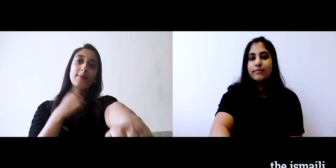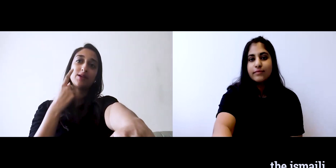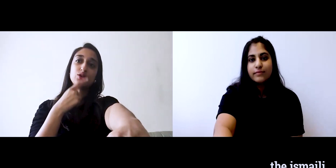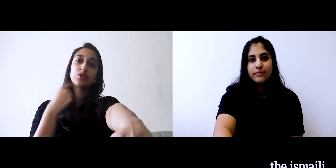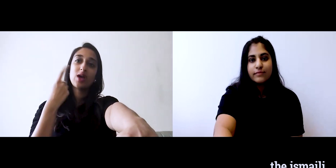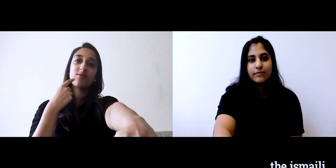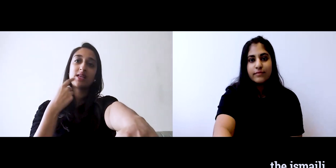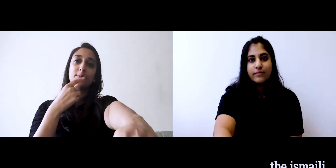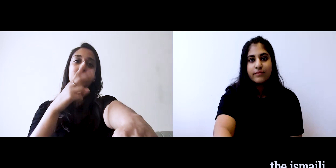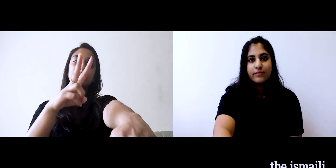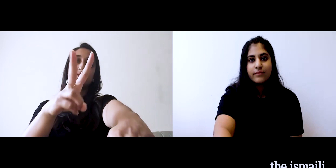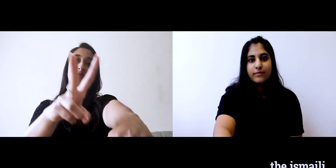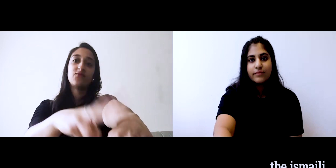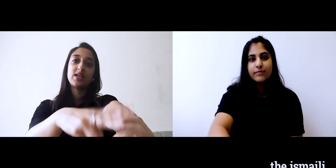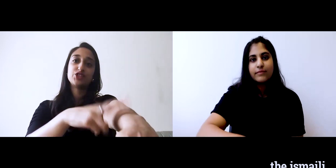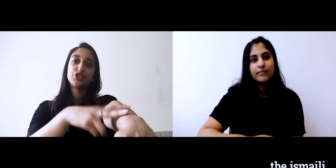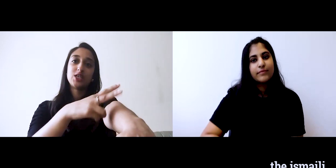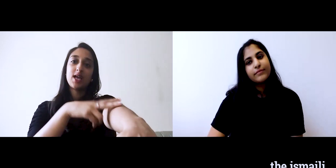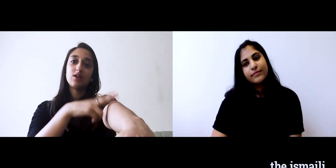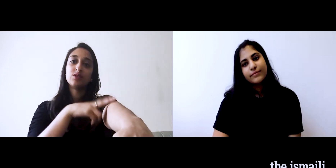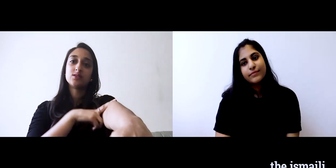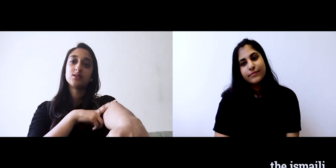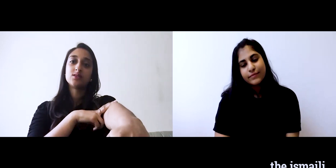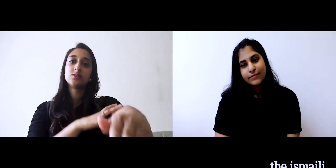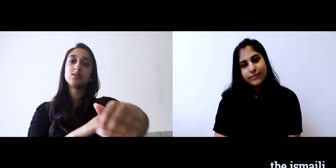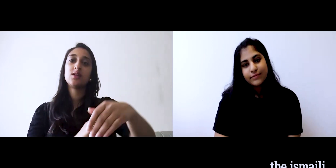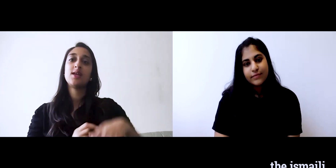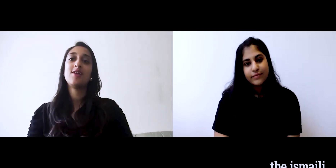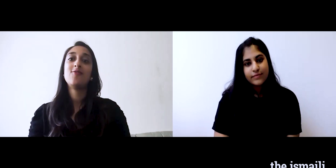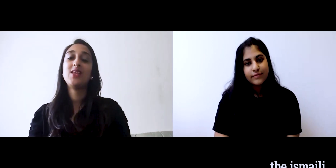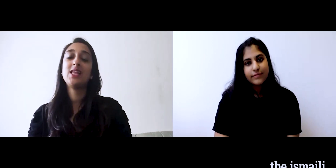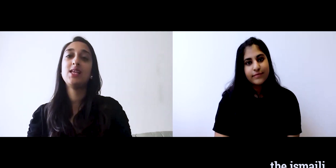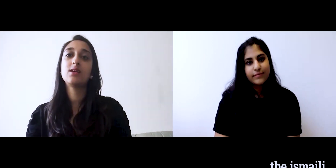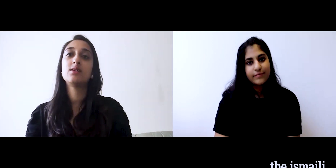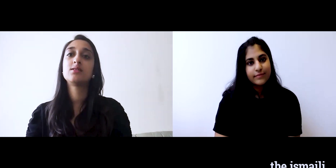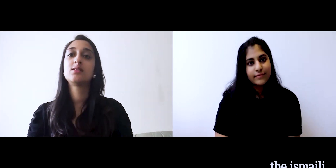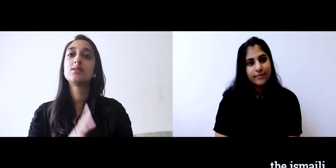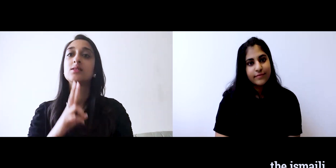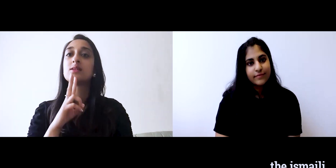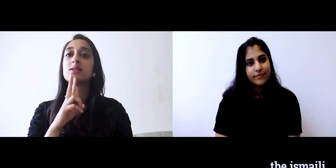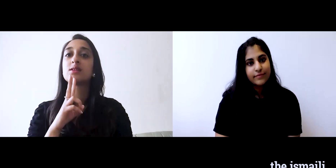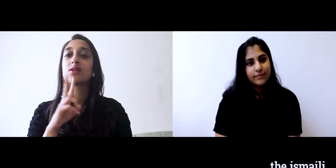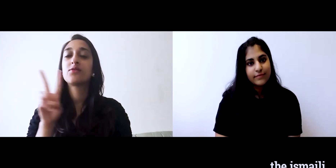Make sure you have the lip pattern, vegetarian Vegan, V shaped again